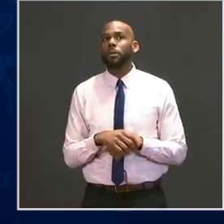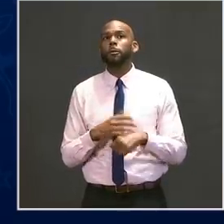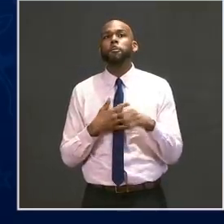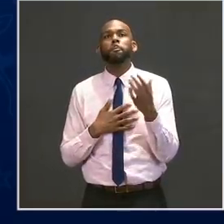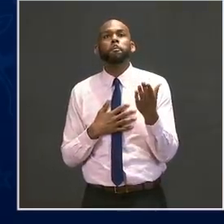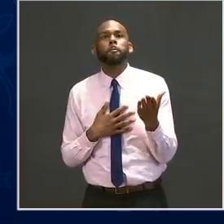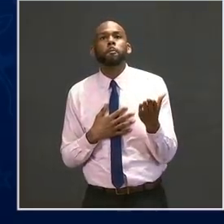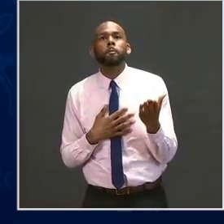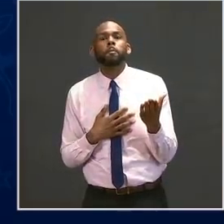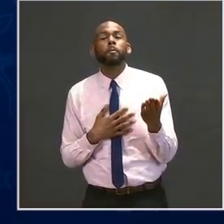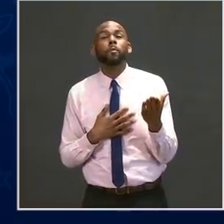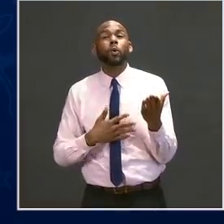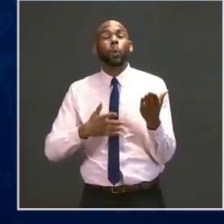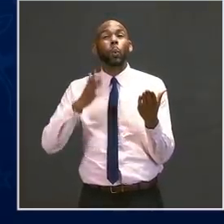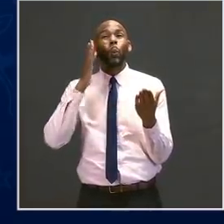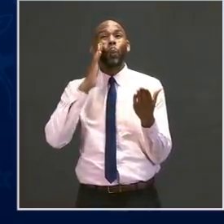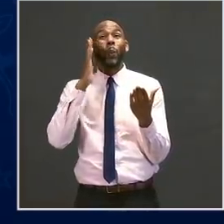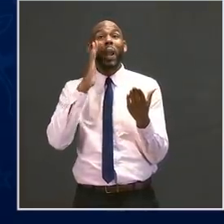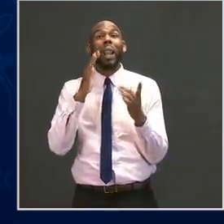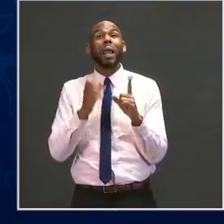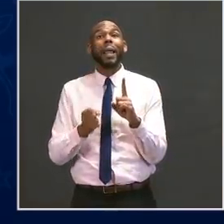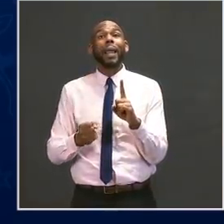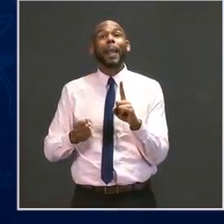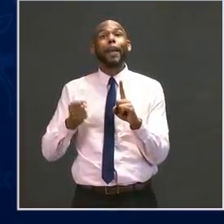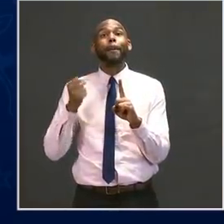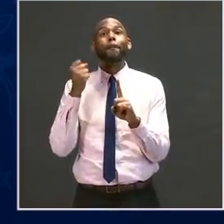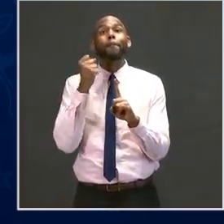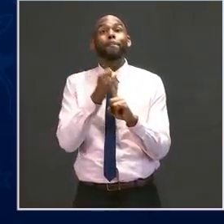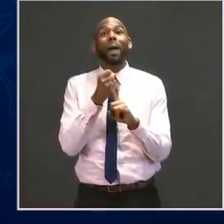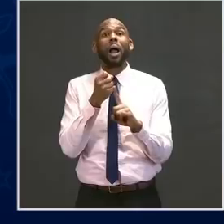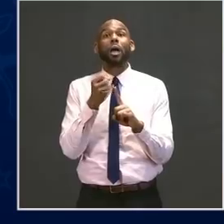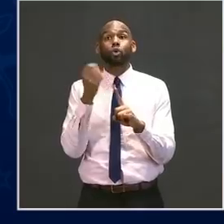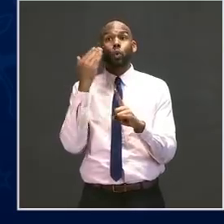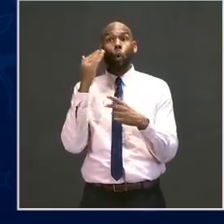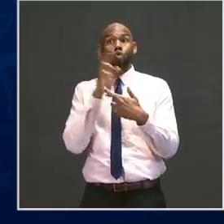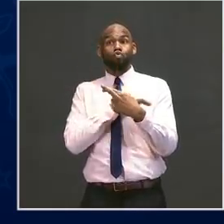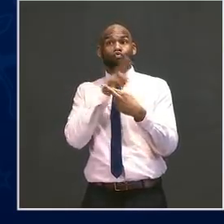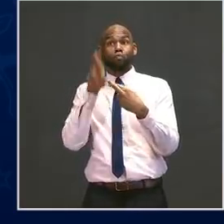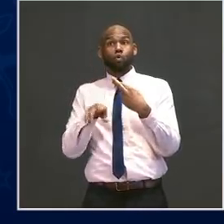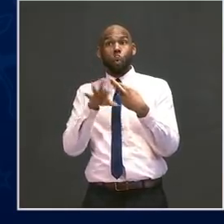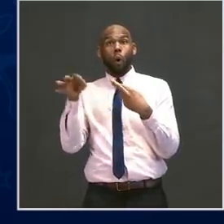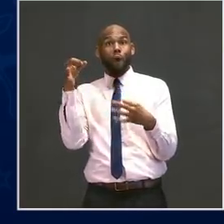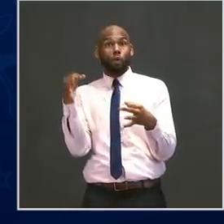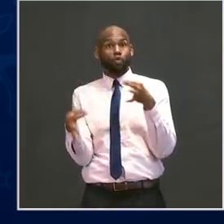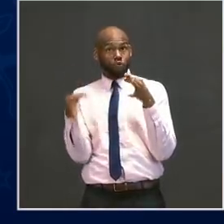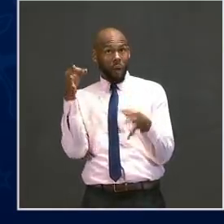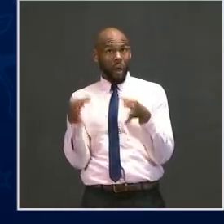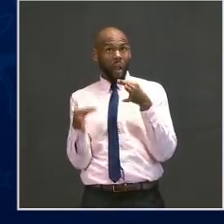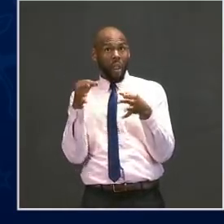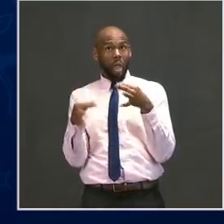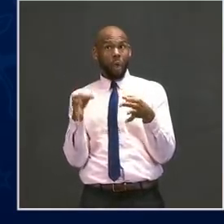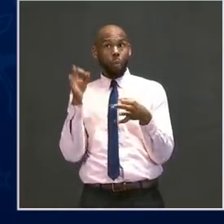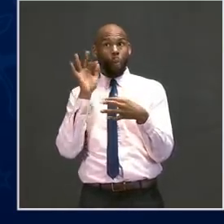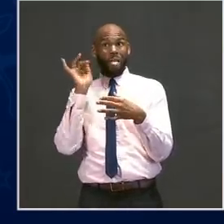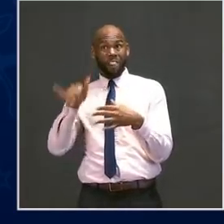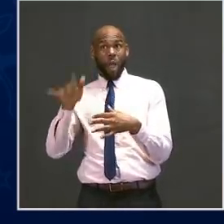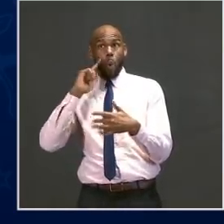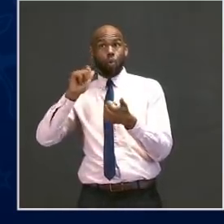will the impact and the final result in the trial vote -- you know, the vote of the trial -- change how he approaches